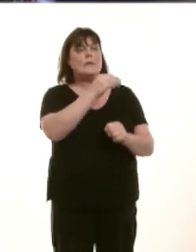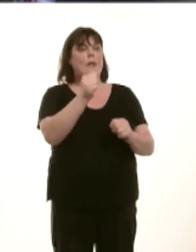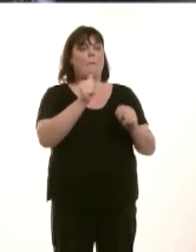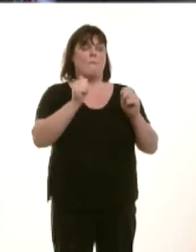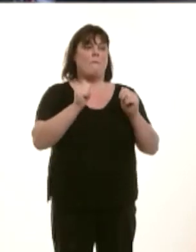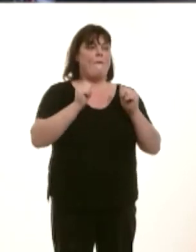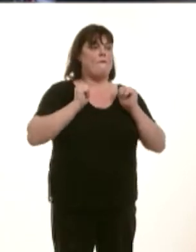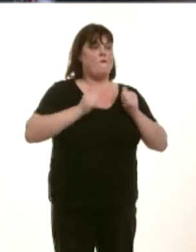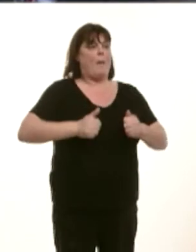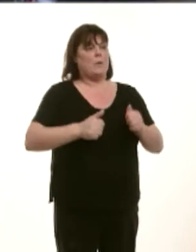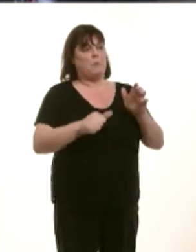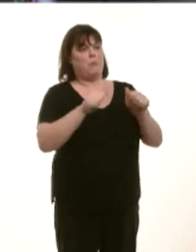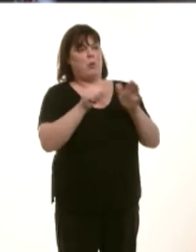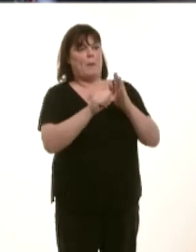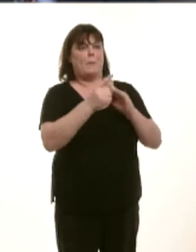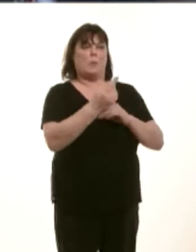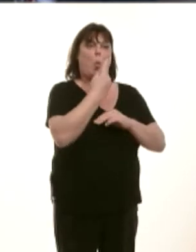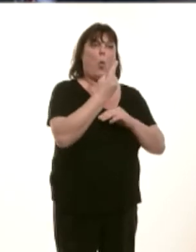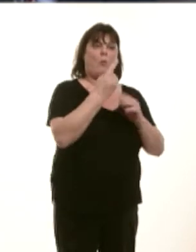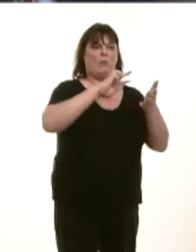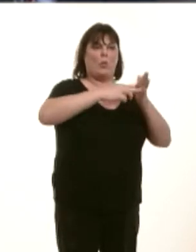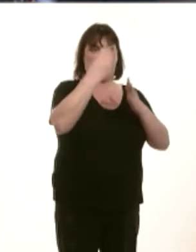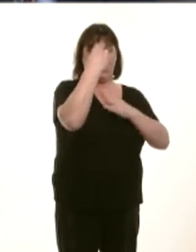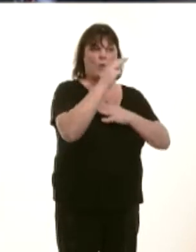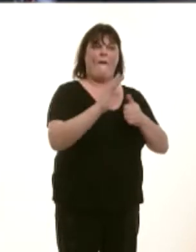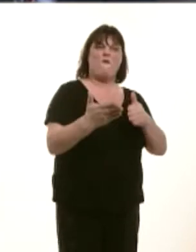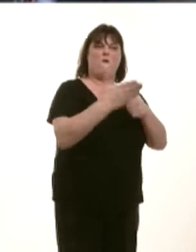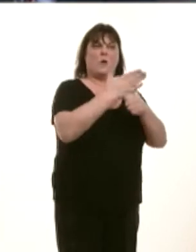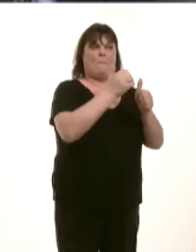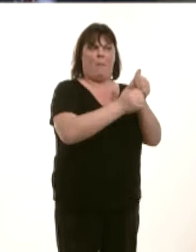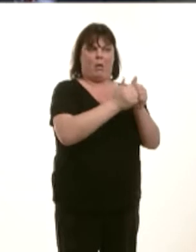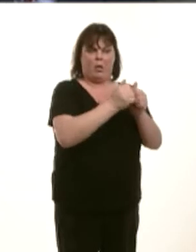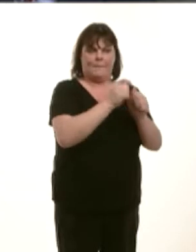met with First Milk. My concern, and I think itís worth saying this, is that First Milk